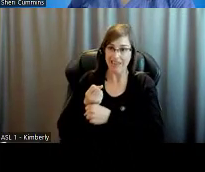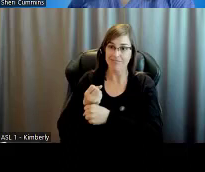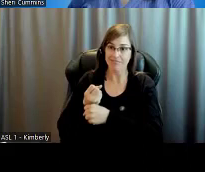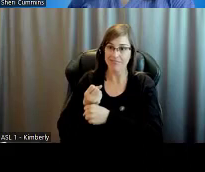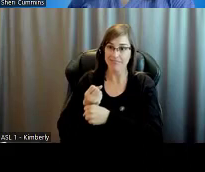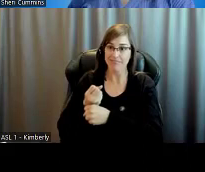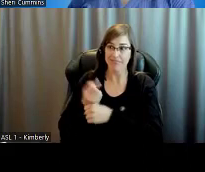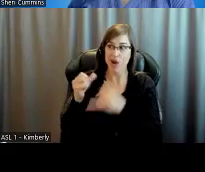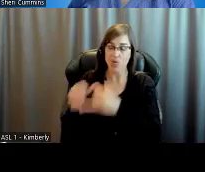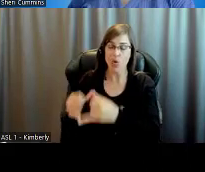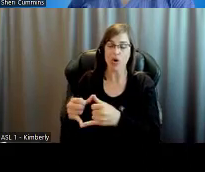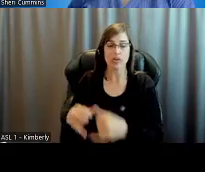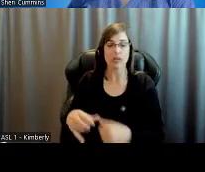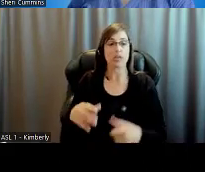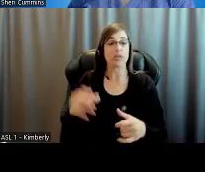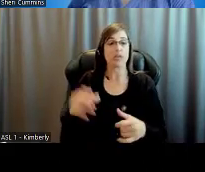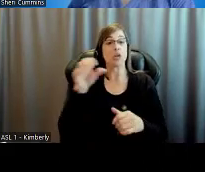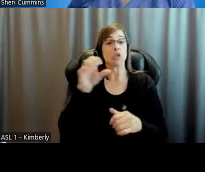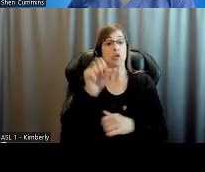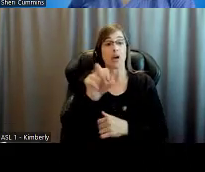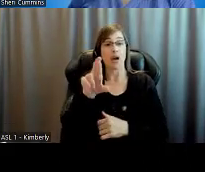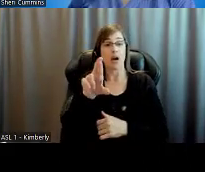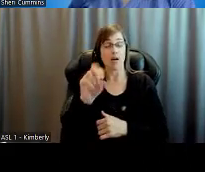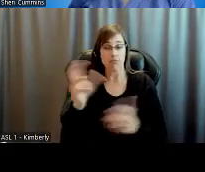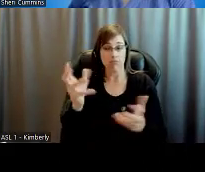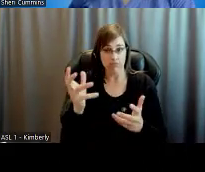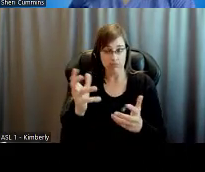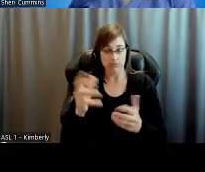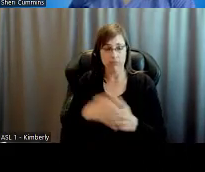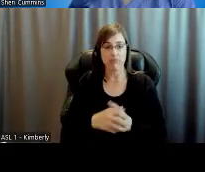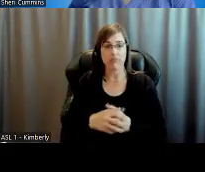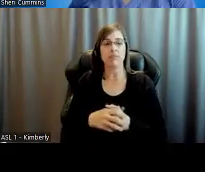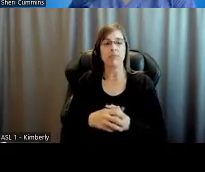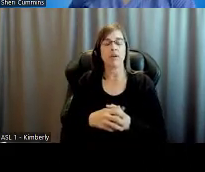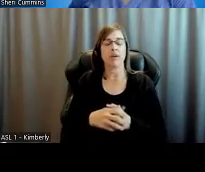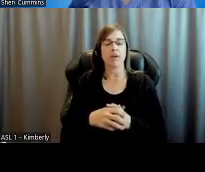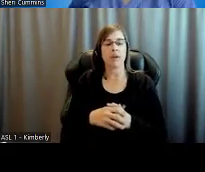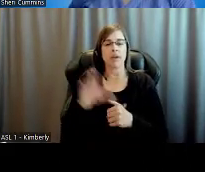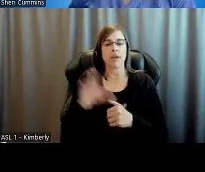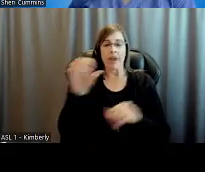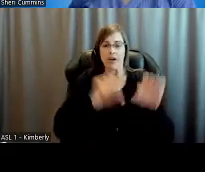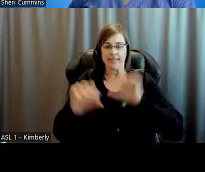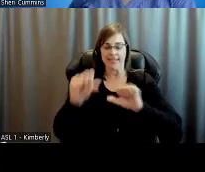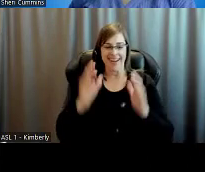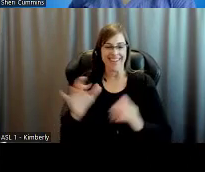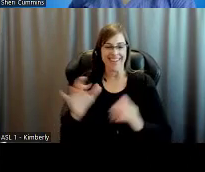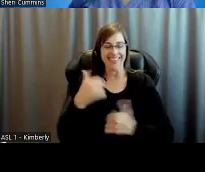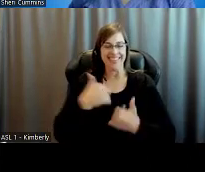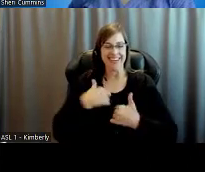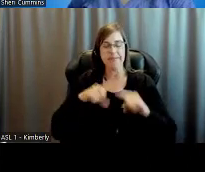What does the Scientific Review Officer do? Well, they're a scientist like me, except their role is to manage